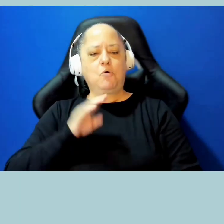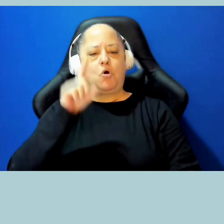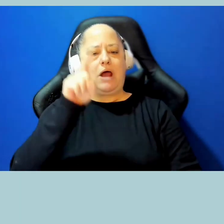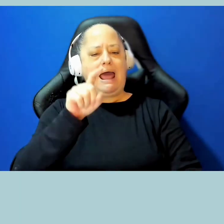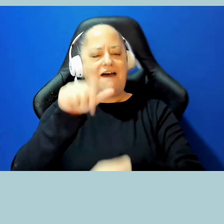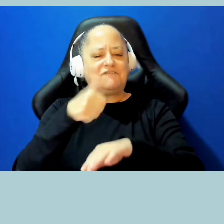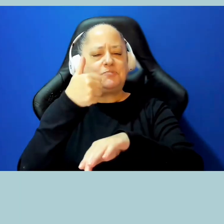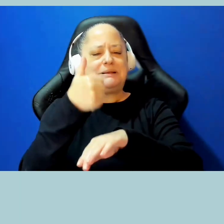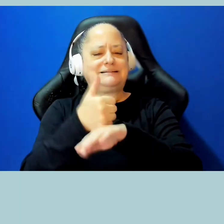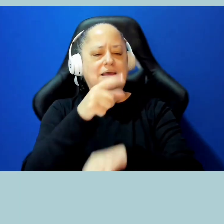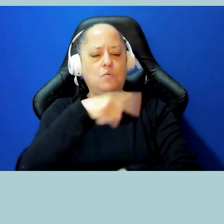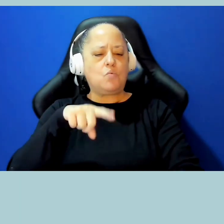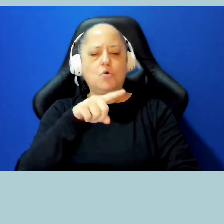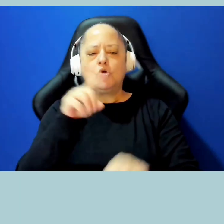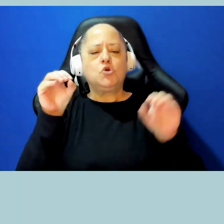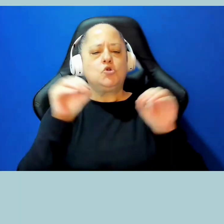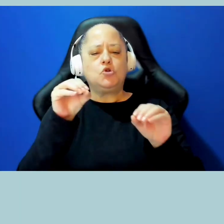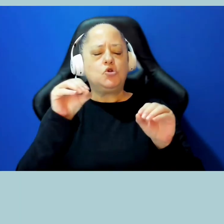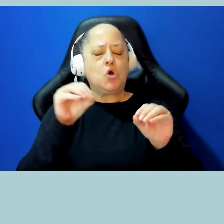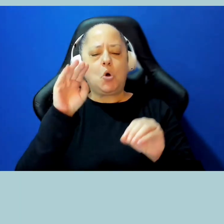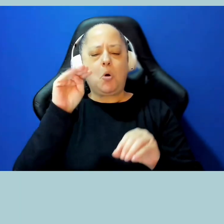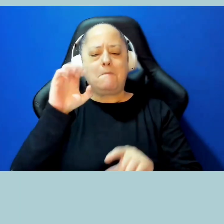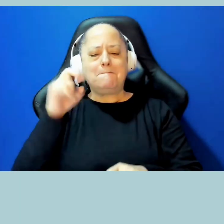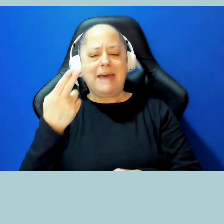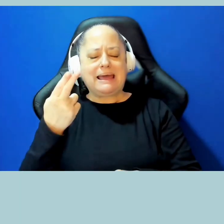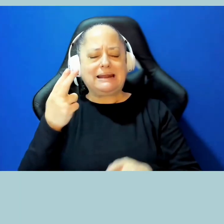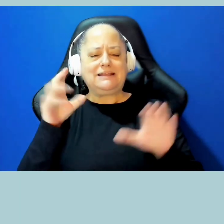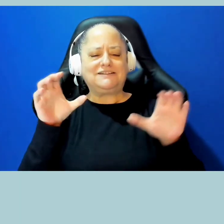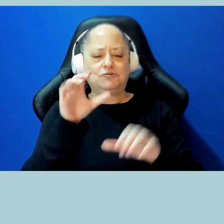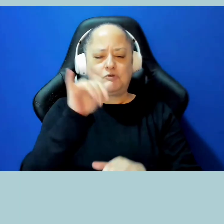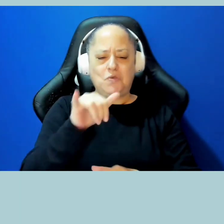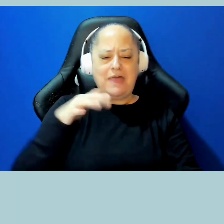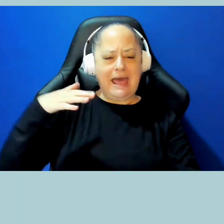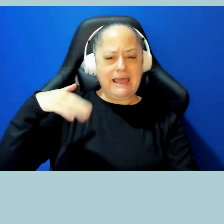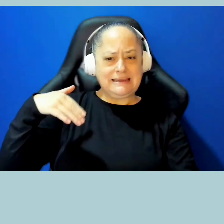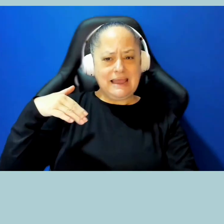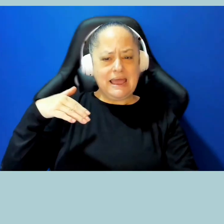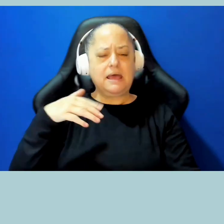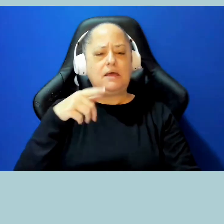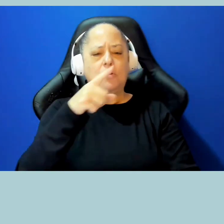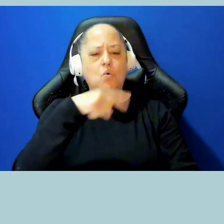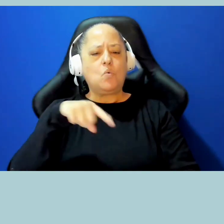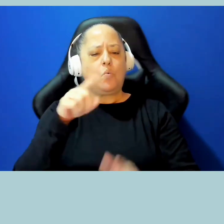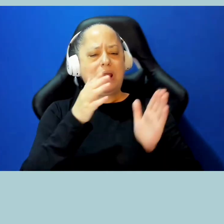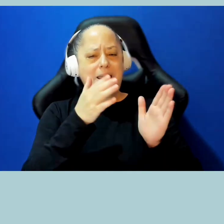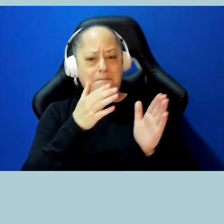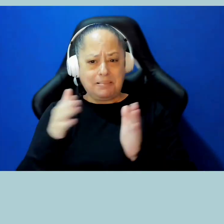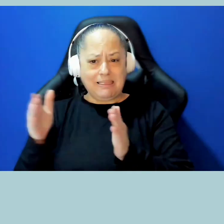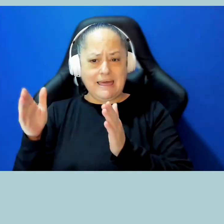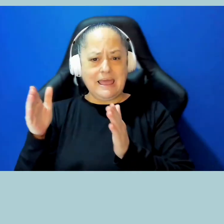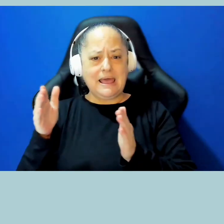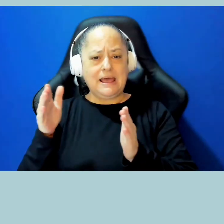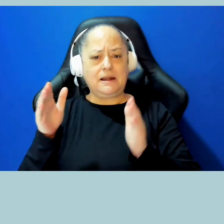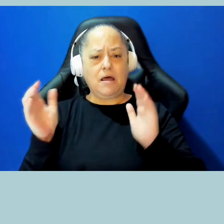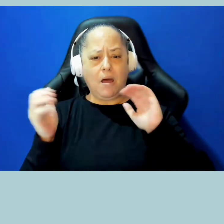we're not, there's no mechanism for us to do that yet. We do plan on partnering, you know, with